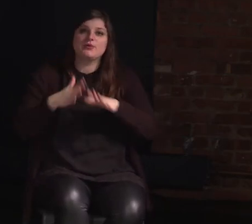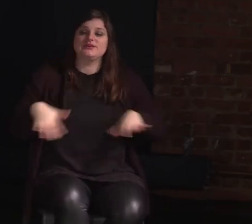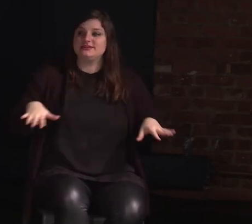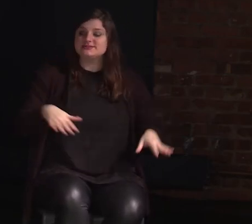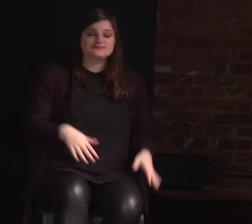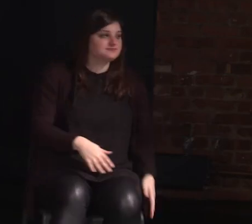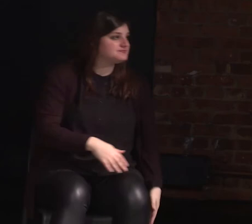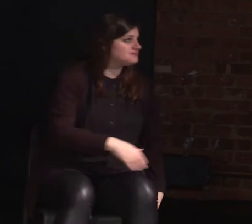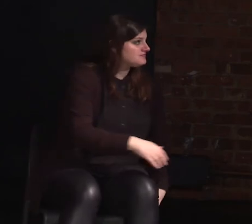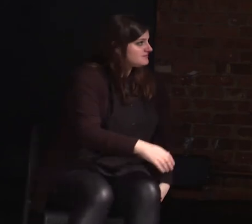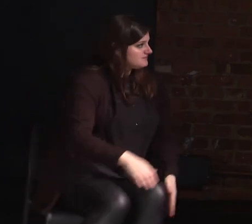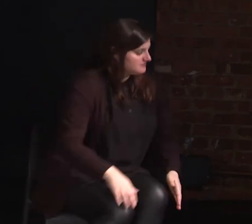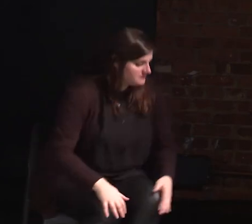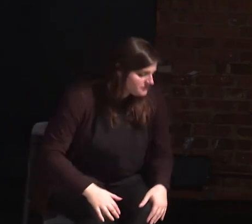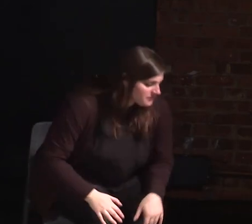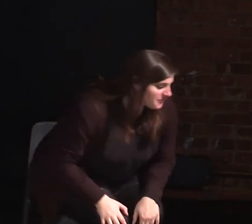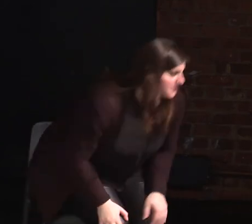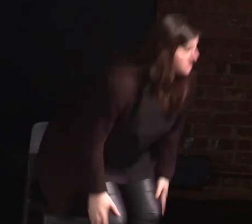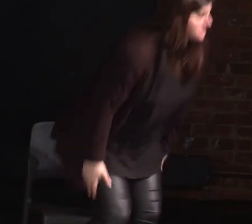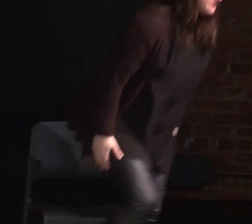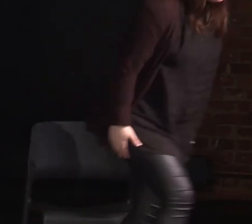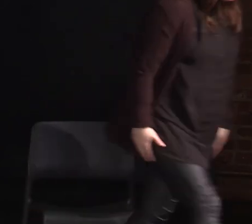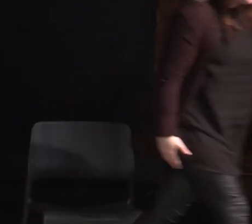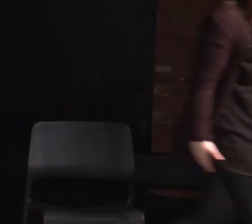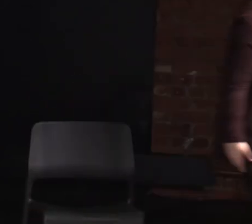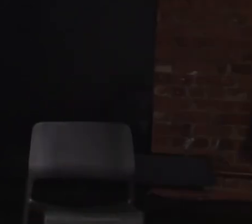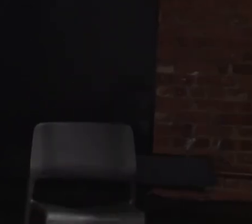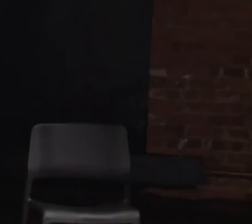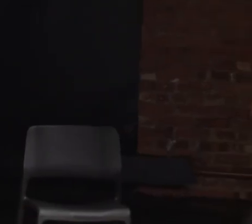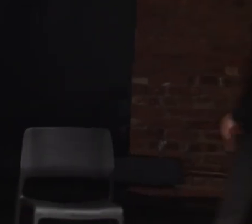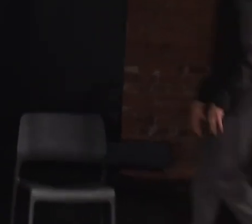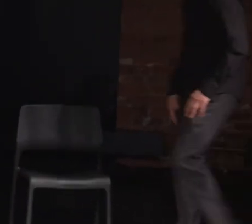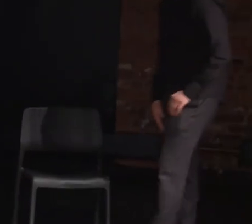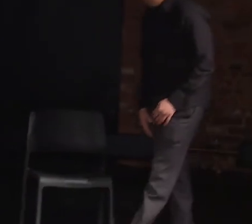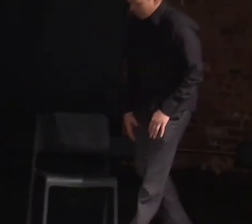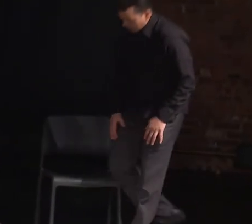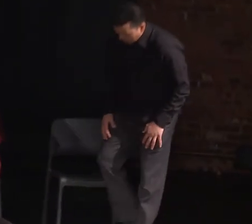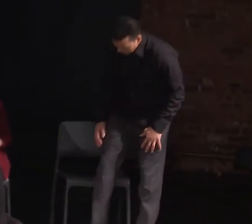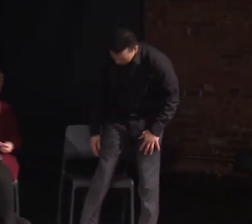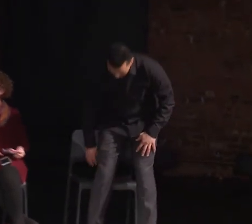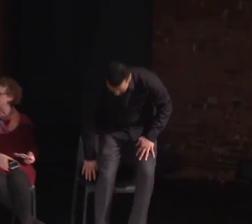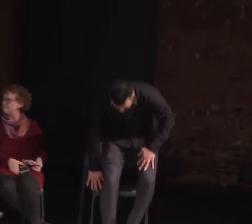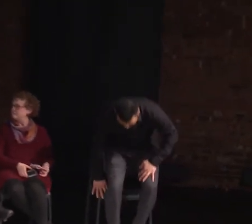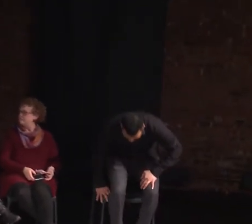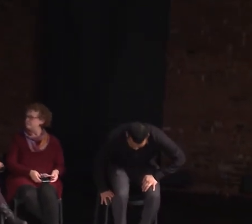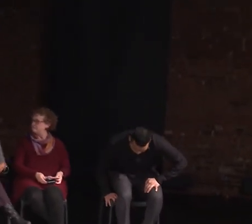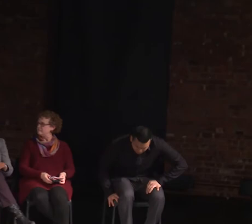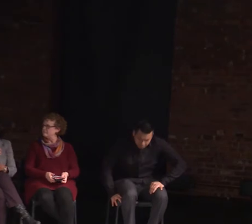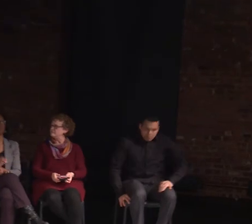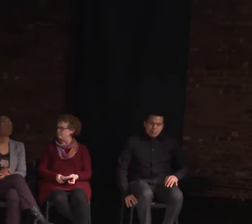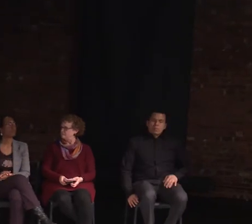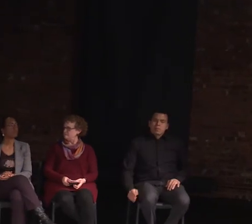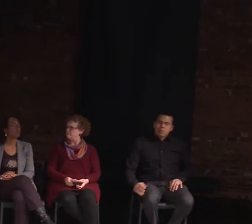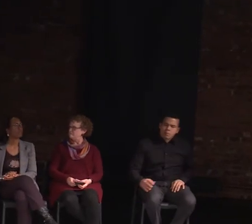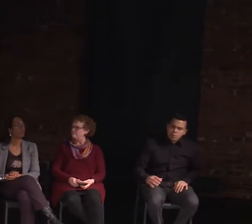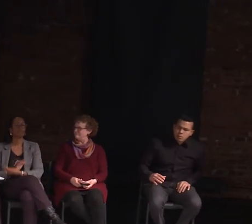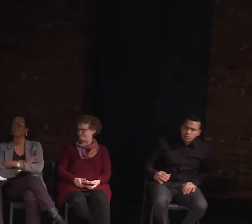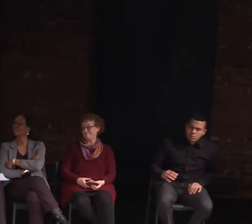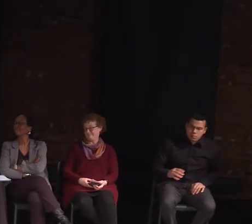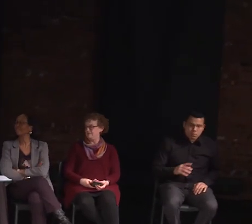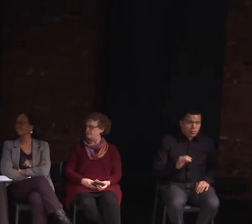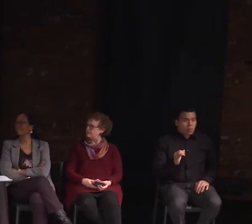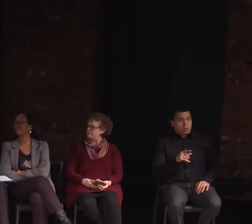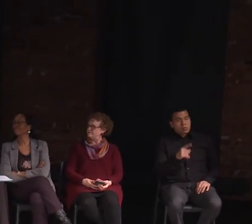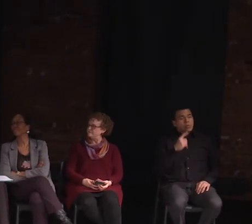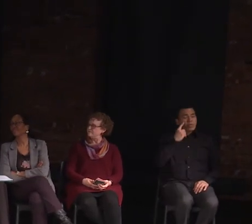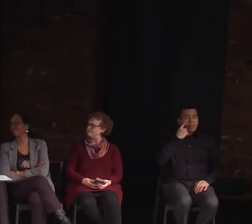Edwin: When also you speak about arts interventions actually leading to a 0% recidivism rate,